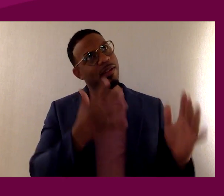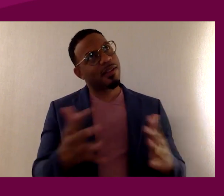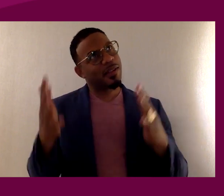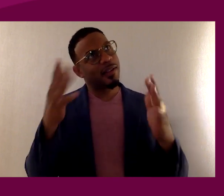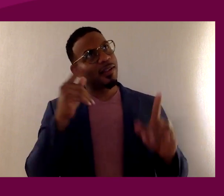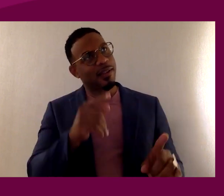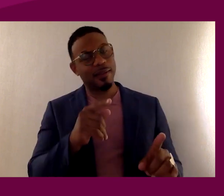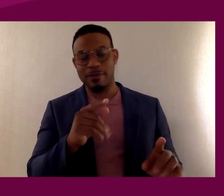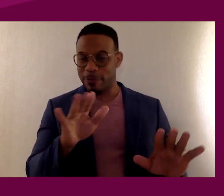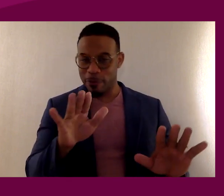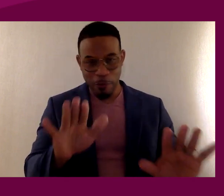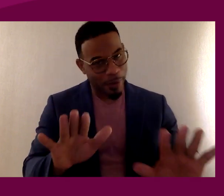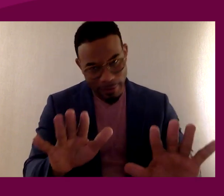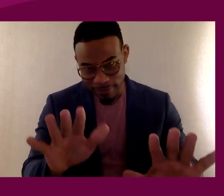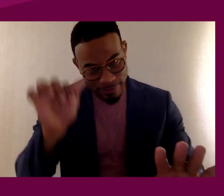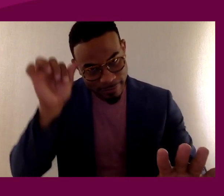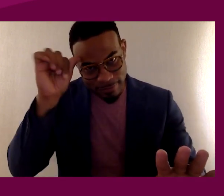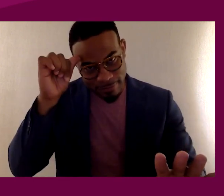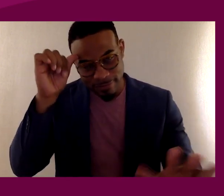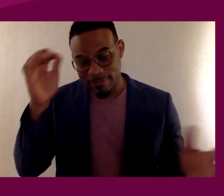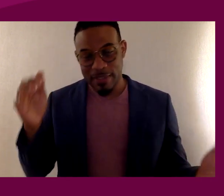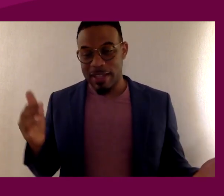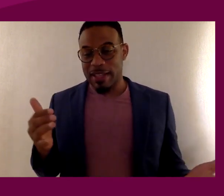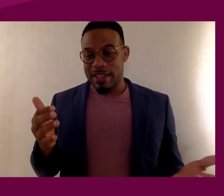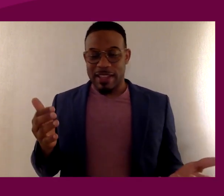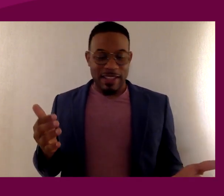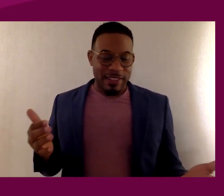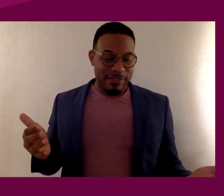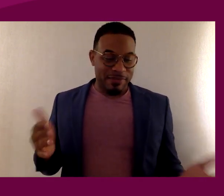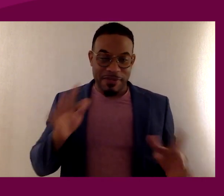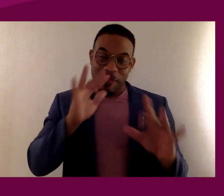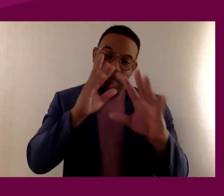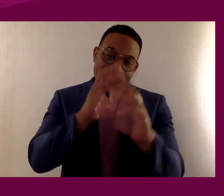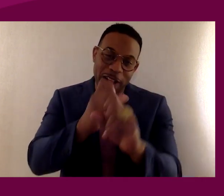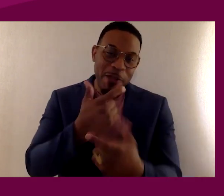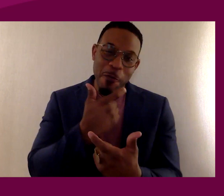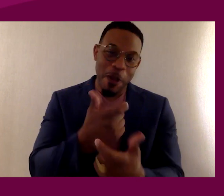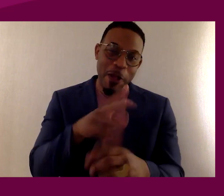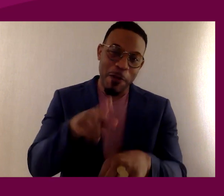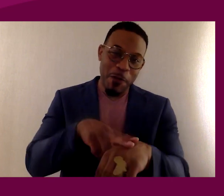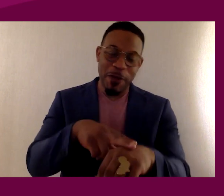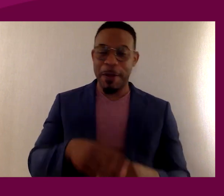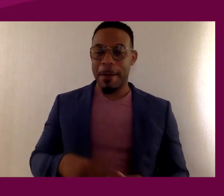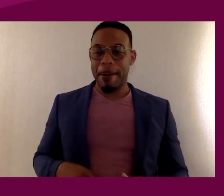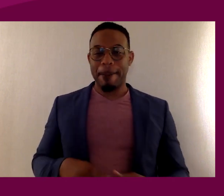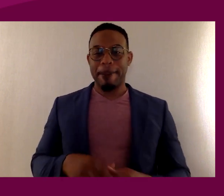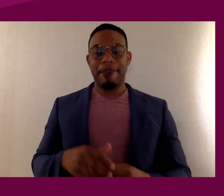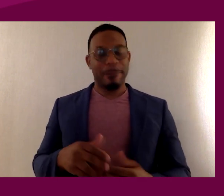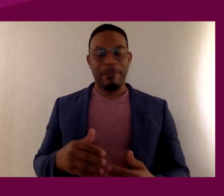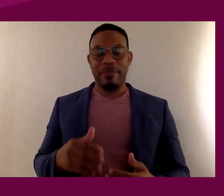and so forth. Everybody applauded him. Great. It was fascinating to watch. Ashley Inkumsah: I bet.